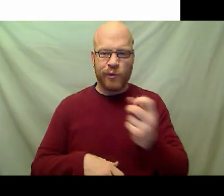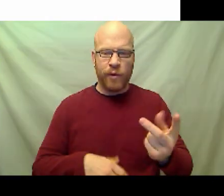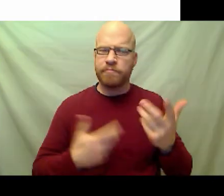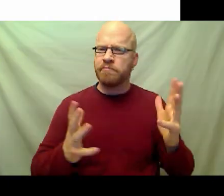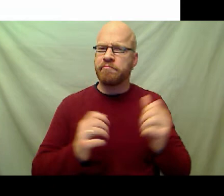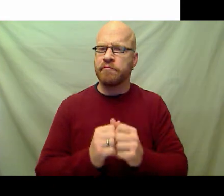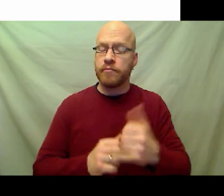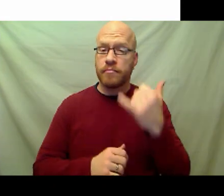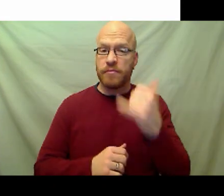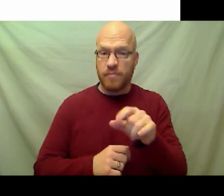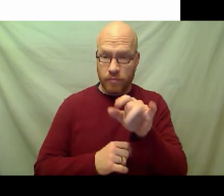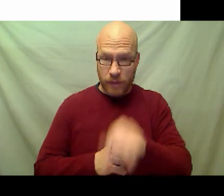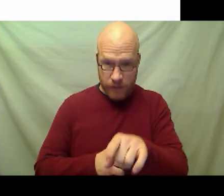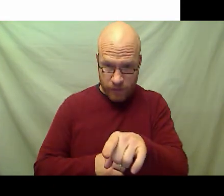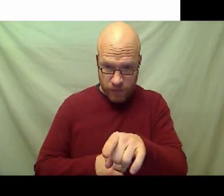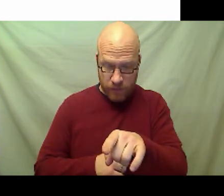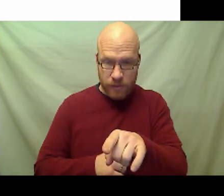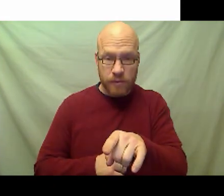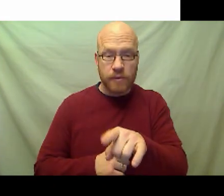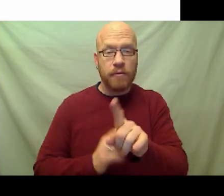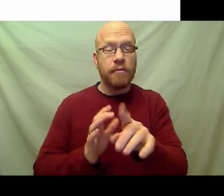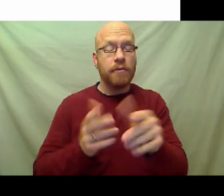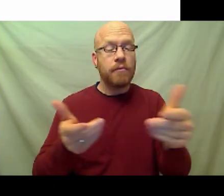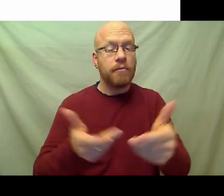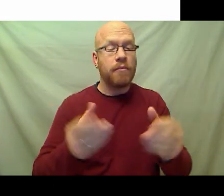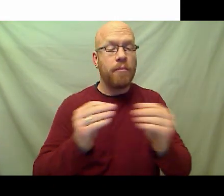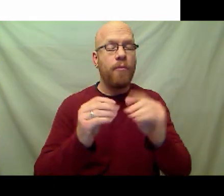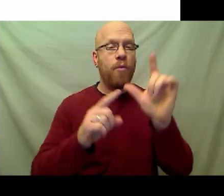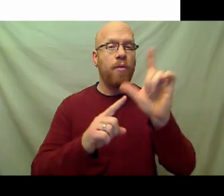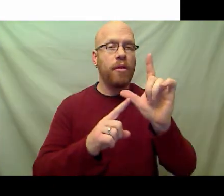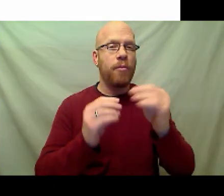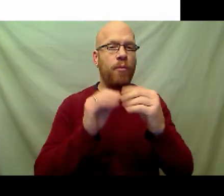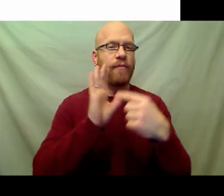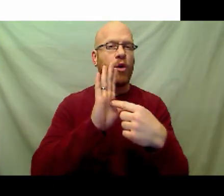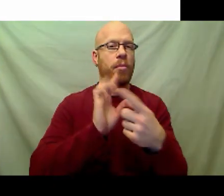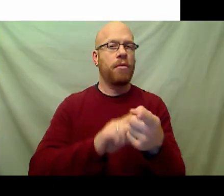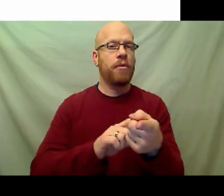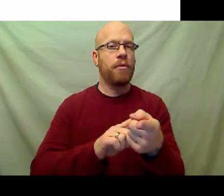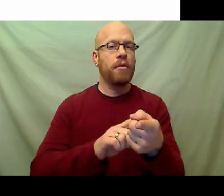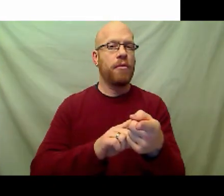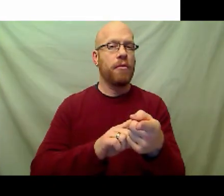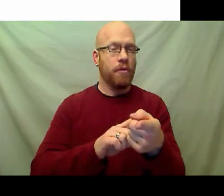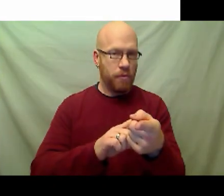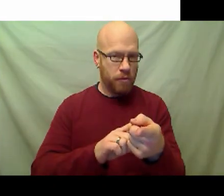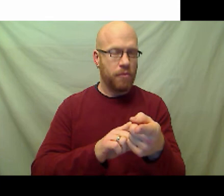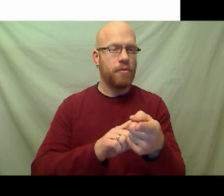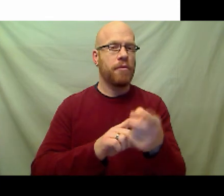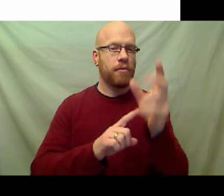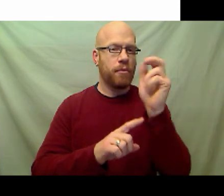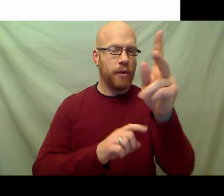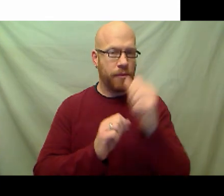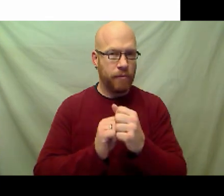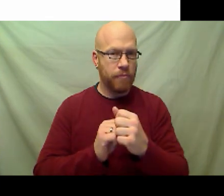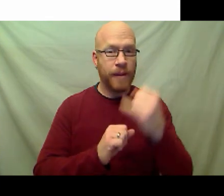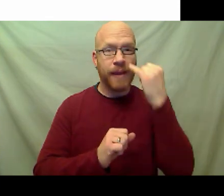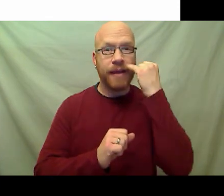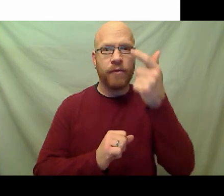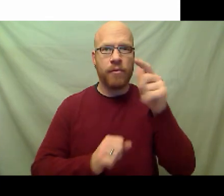12 divided by 12 is 1, 24 divided by 12 is 2. Now we have more variables in our example